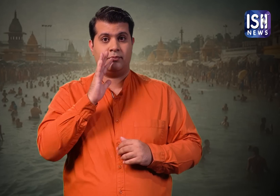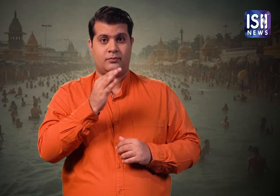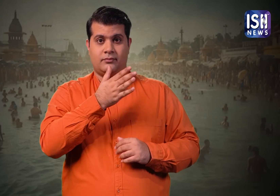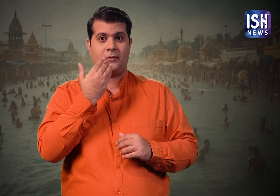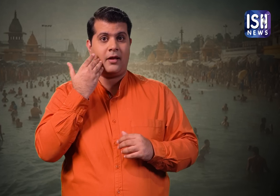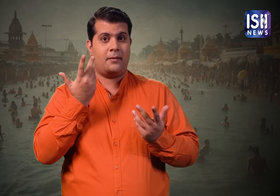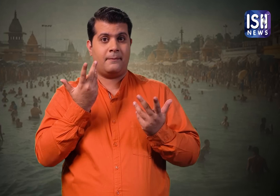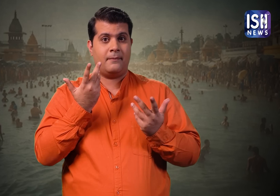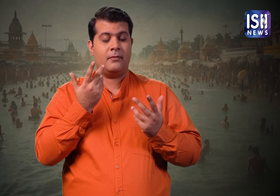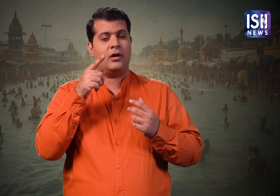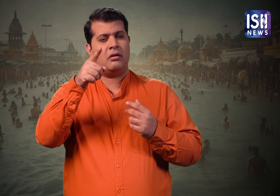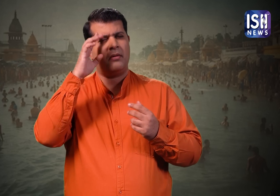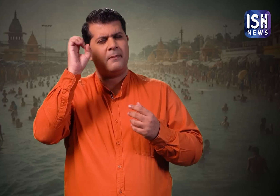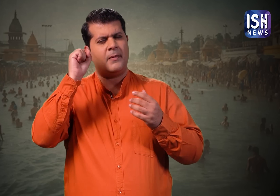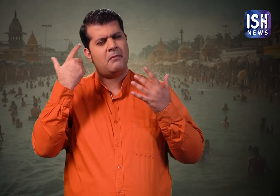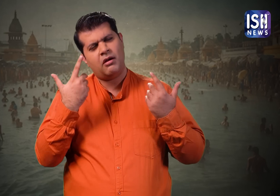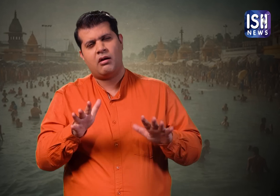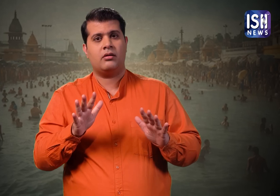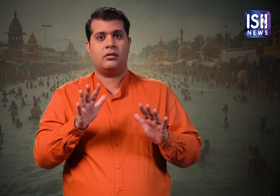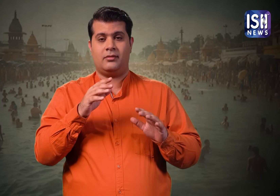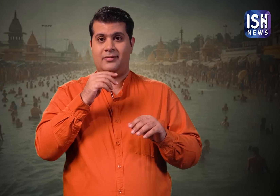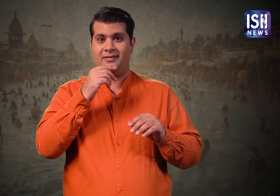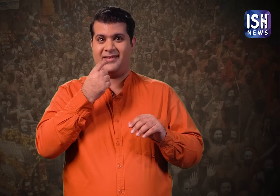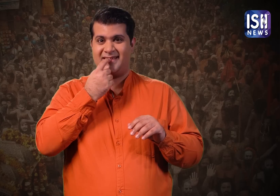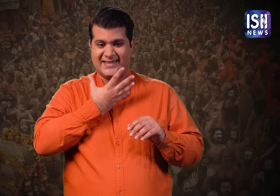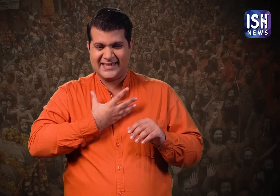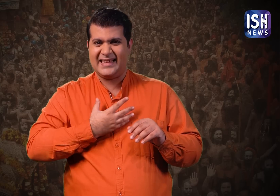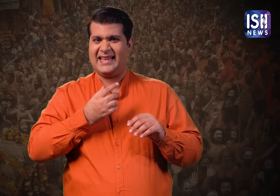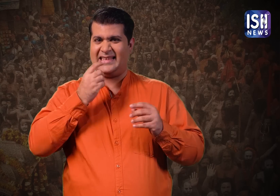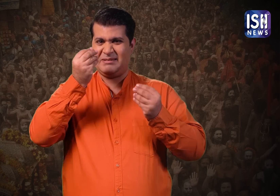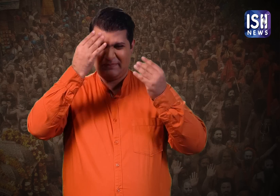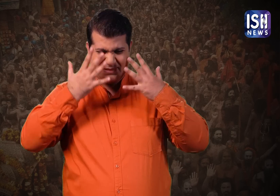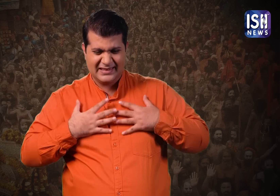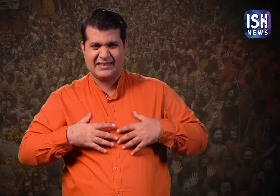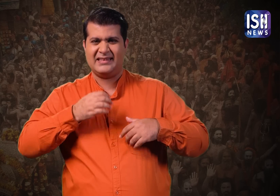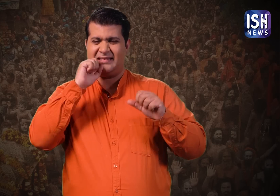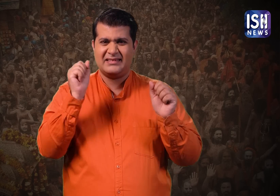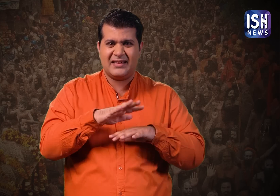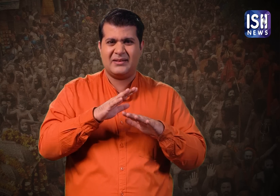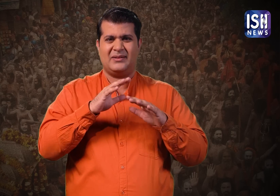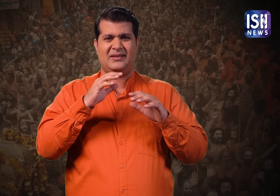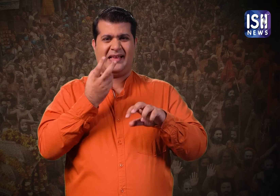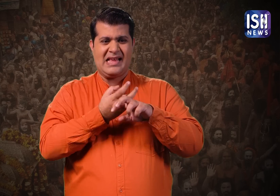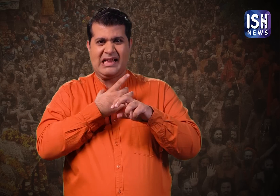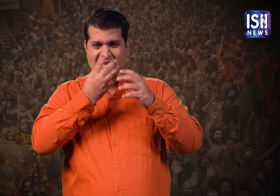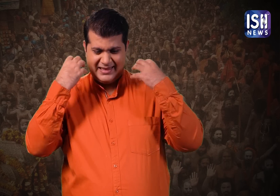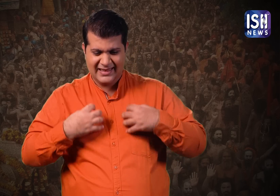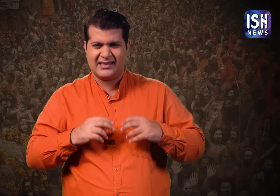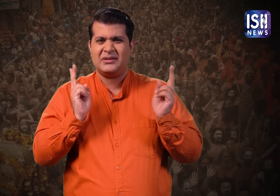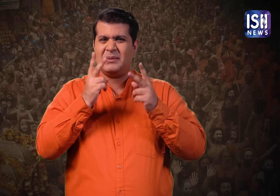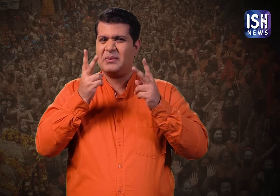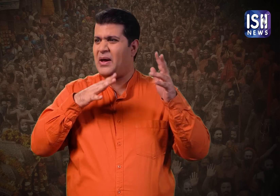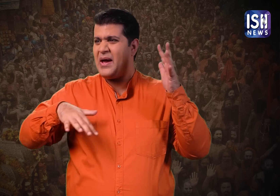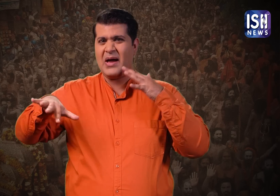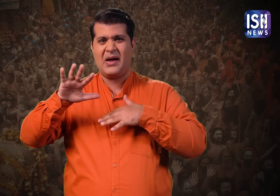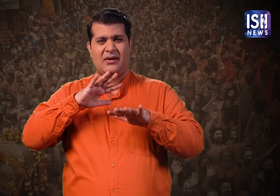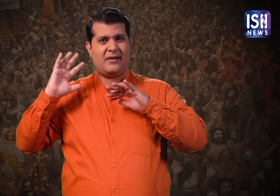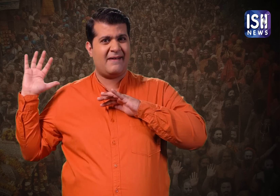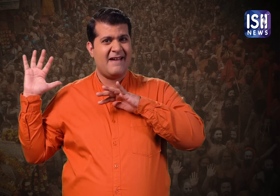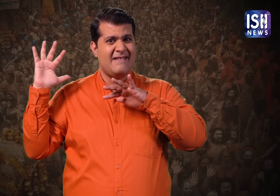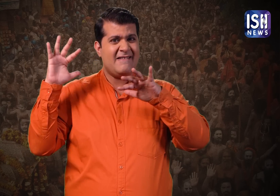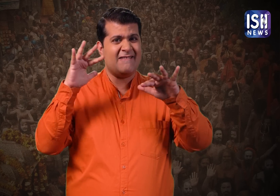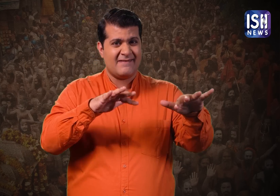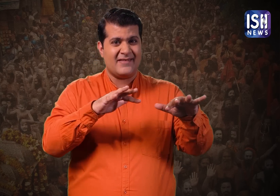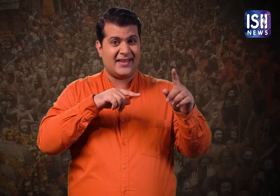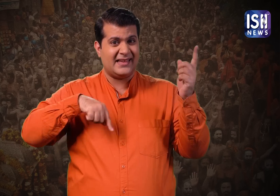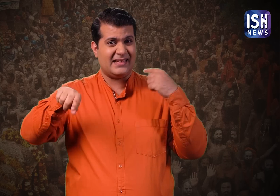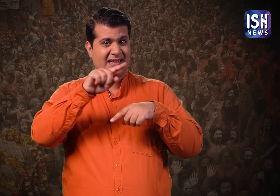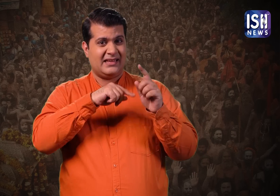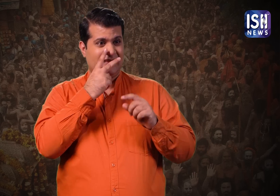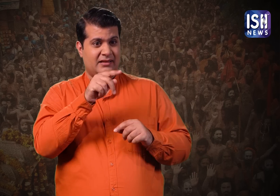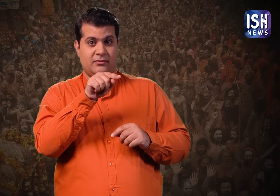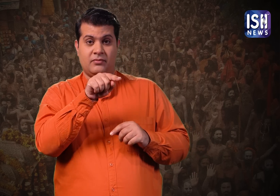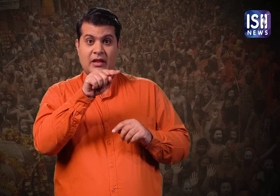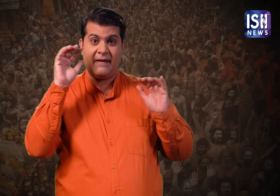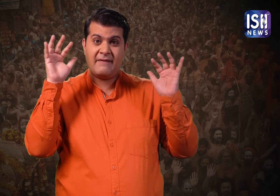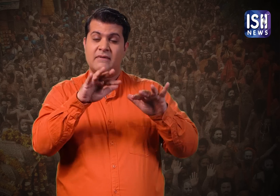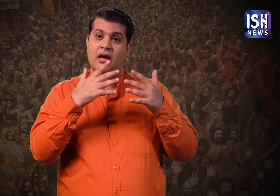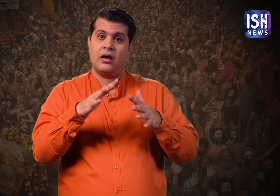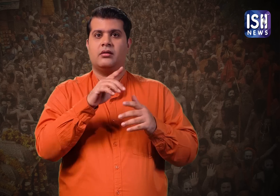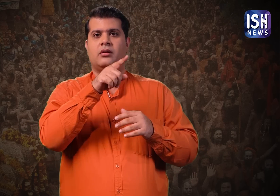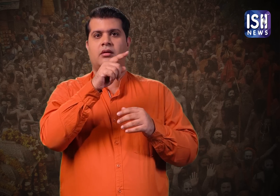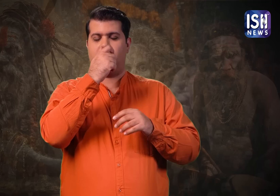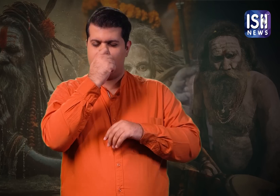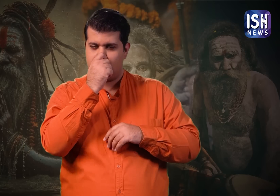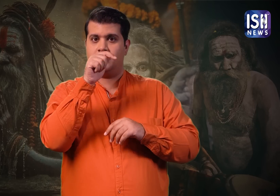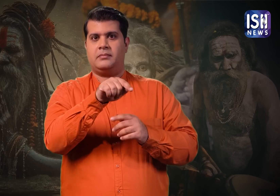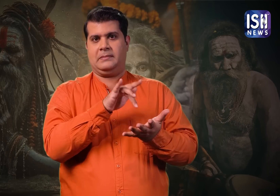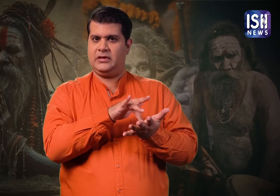Sadhus, Naga Sadhus, Aghoris, etc., all have gathered in Prayagraj to take the holy dip.